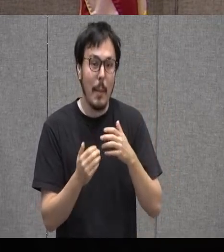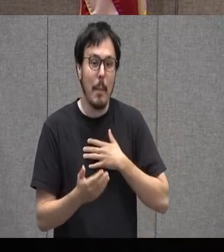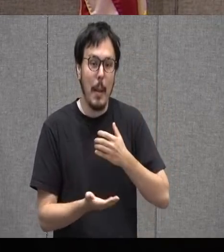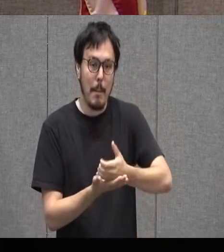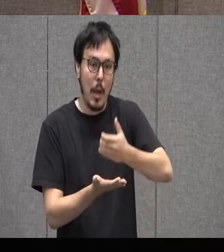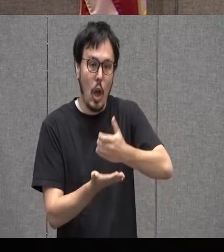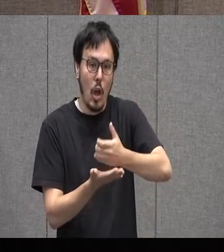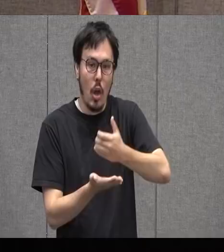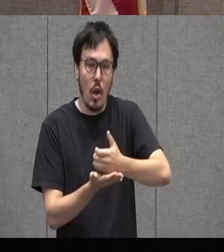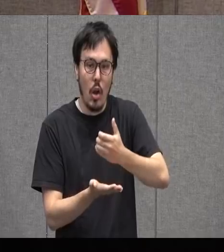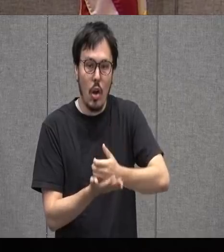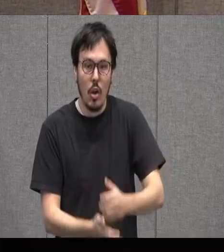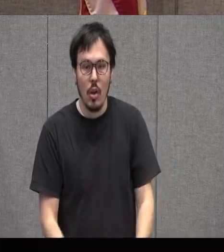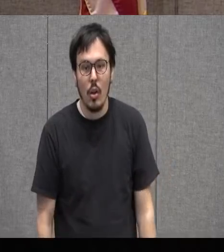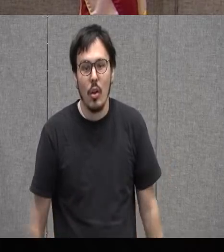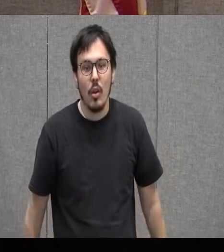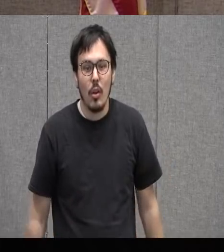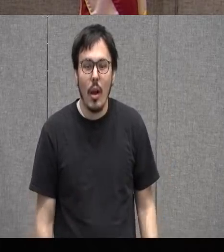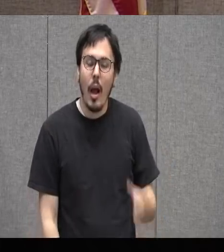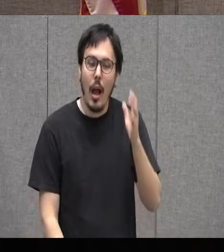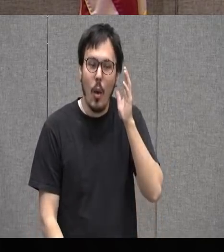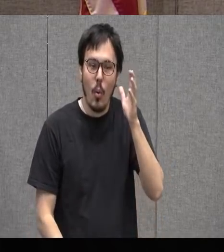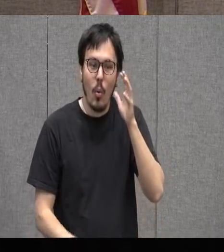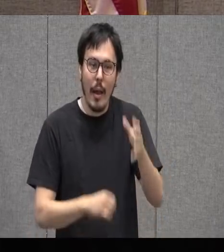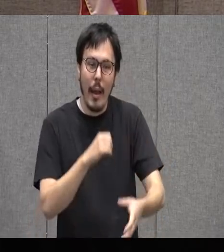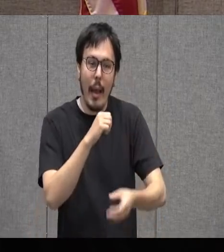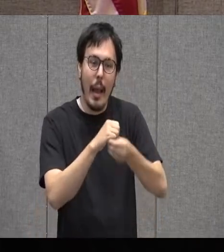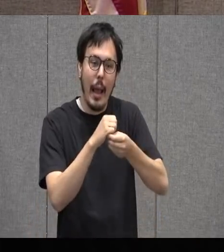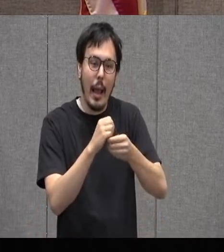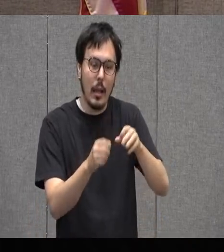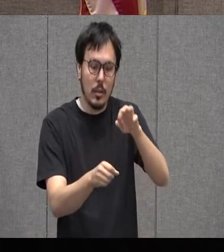And I'm going to put some baking soda inside of my balloon.